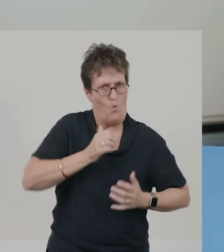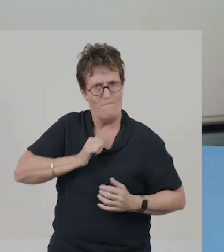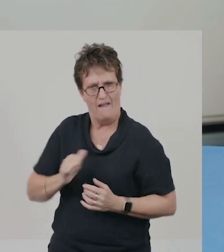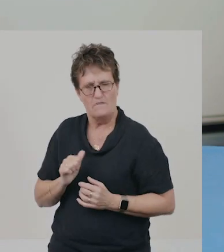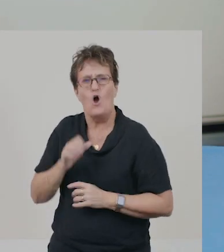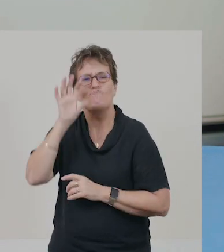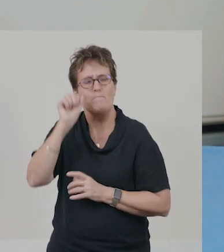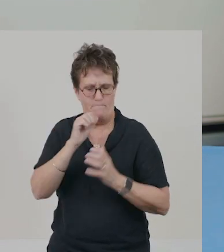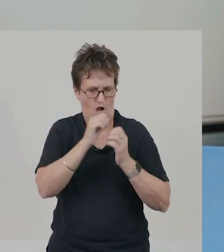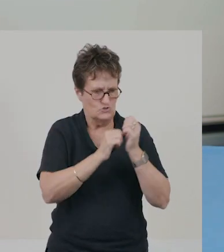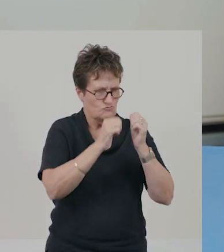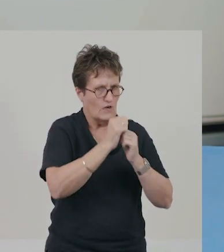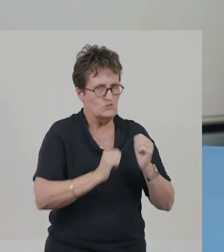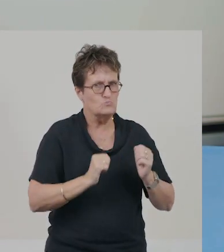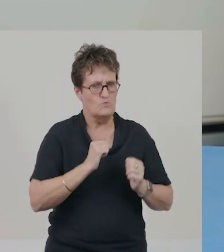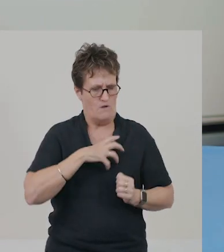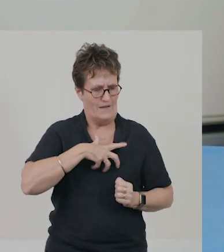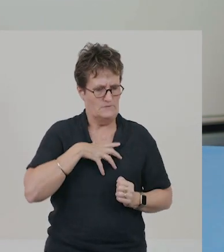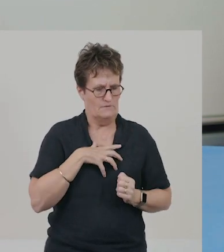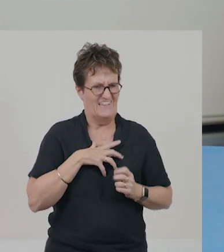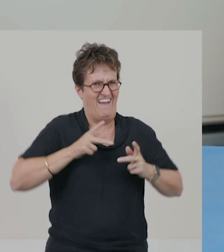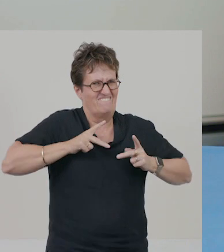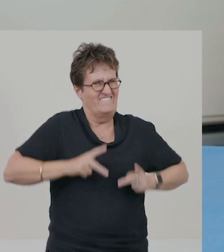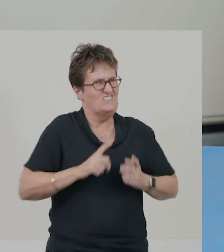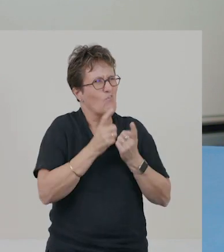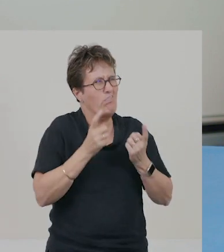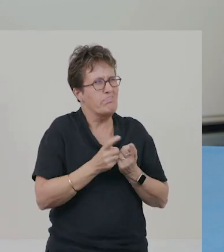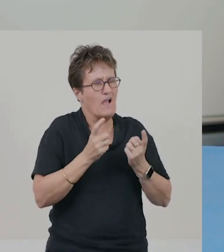Remember, a structural adaptation is a physical characteristic,